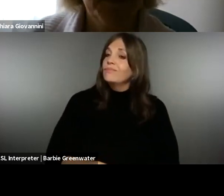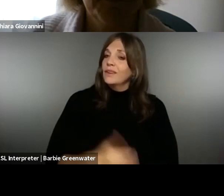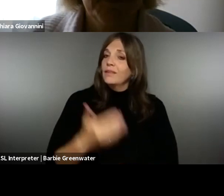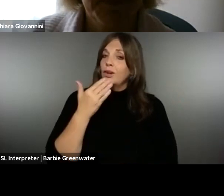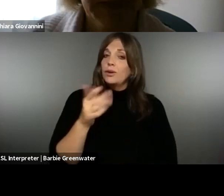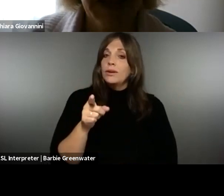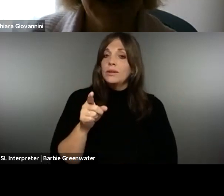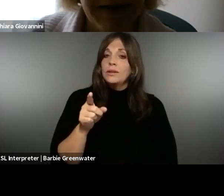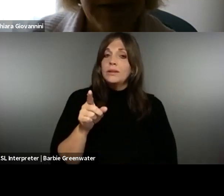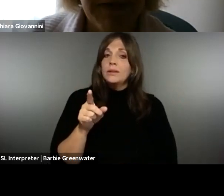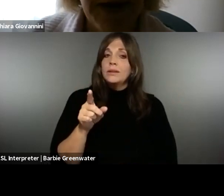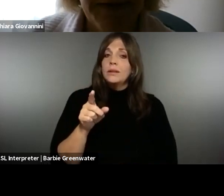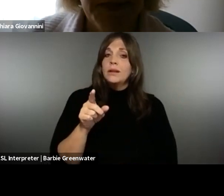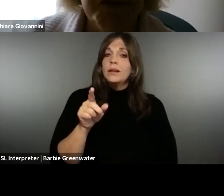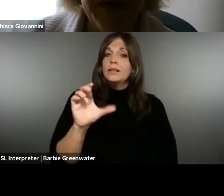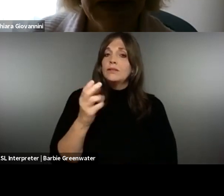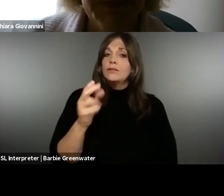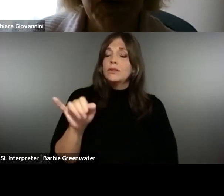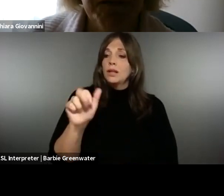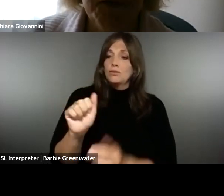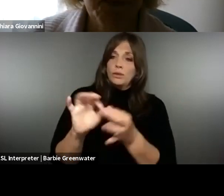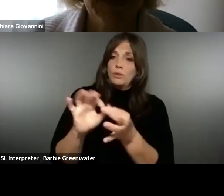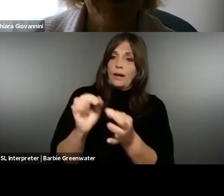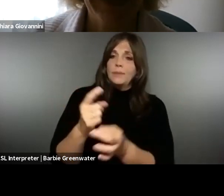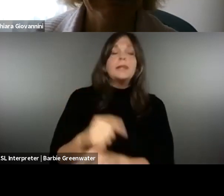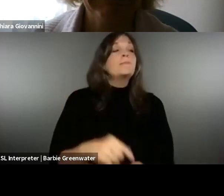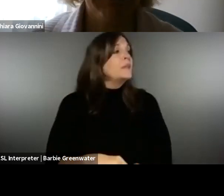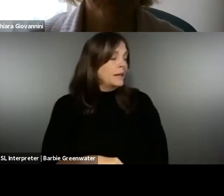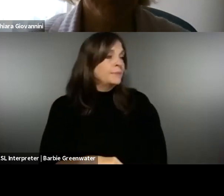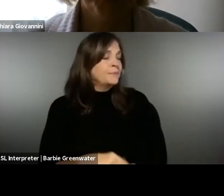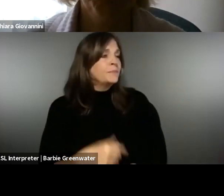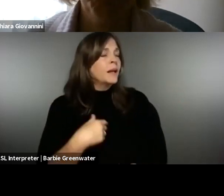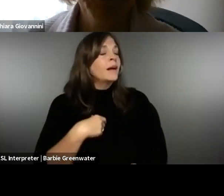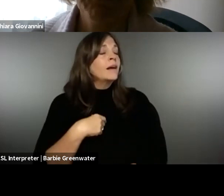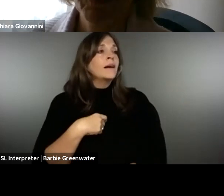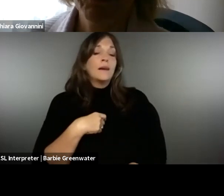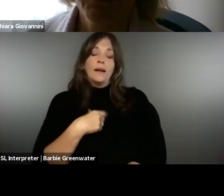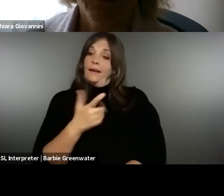improve the enforcement of the legislation. Very good. Chiara,